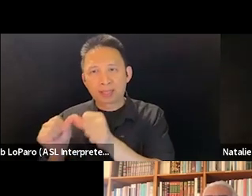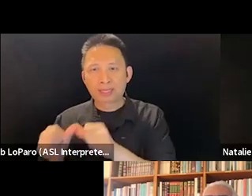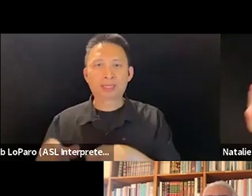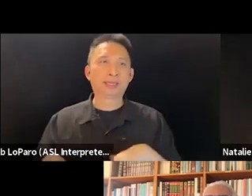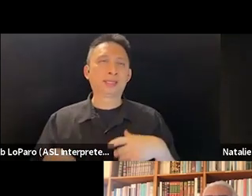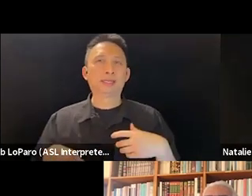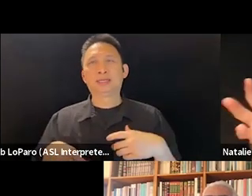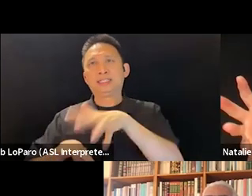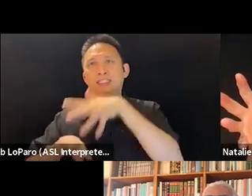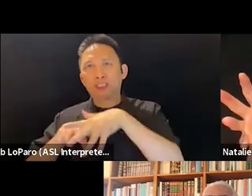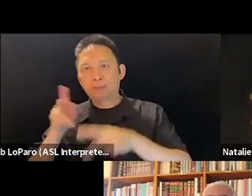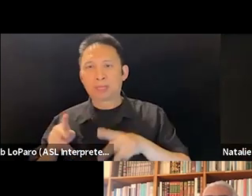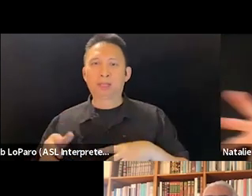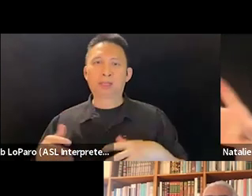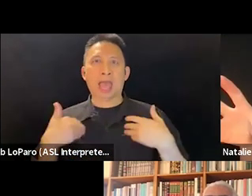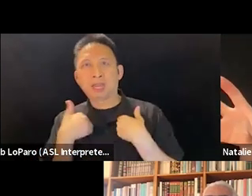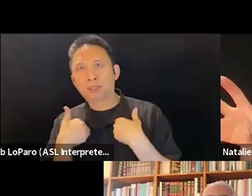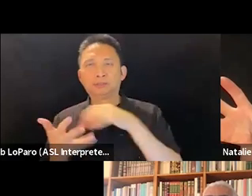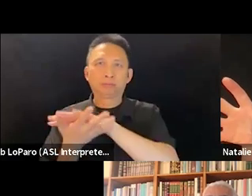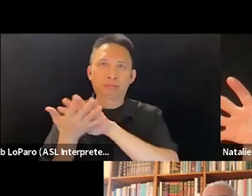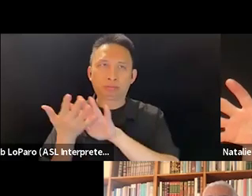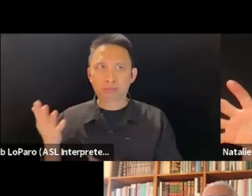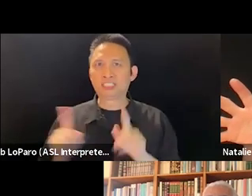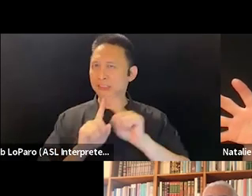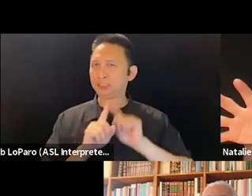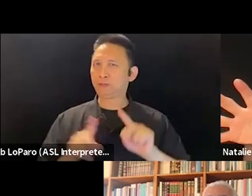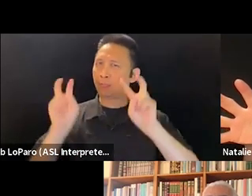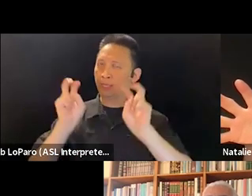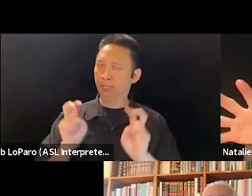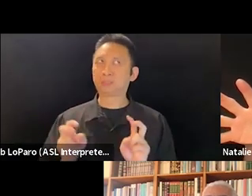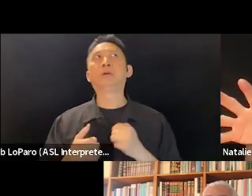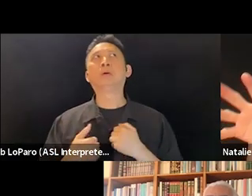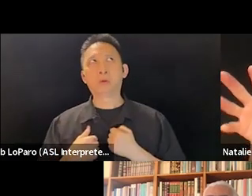and you can start to think about those themes that sit in the world of your film.